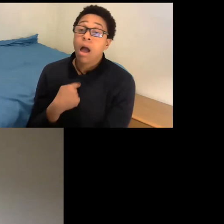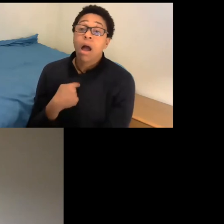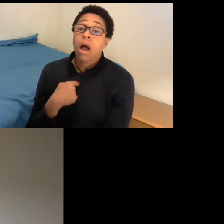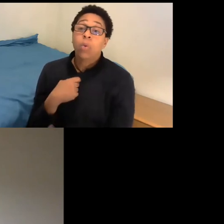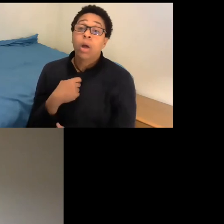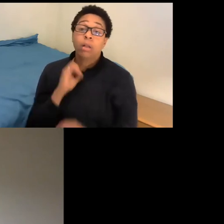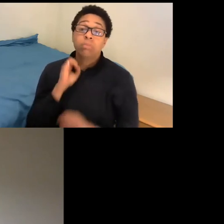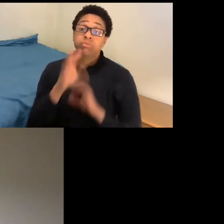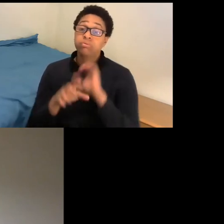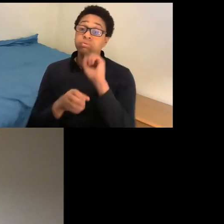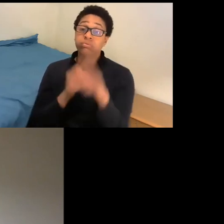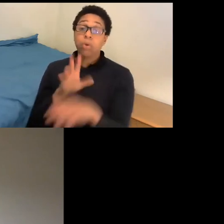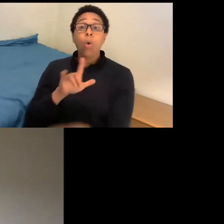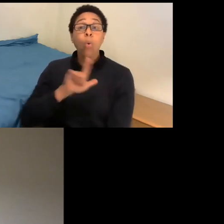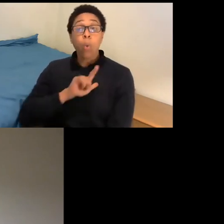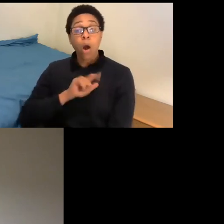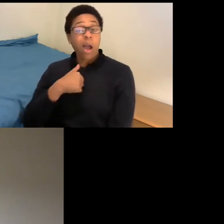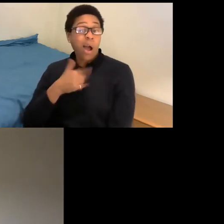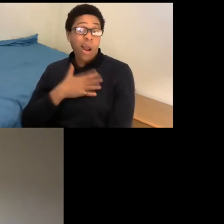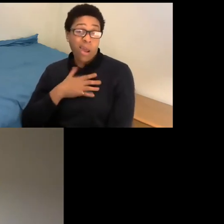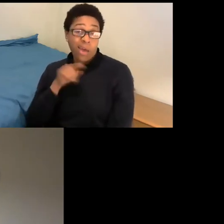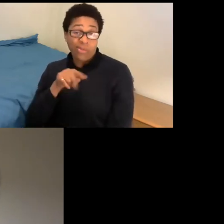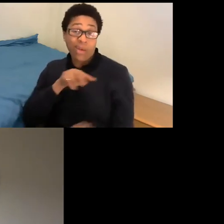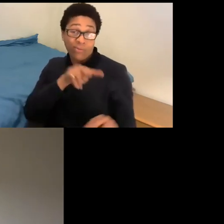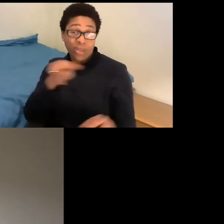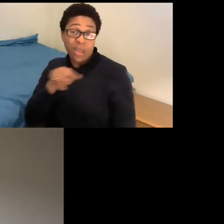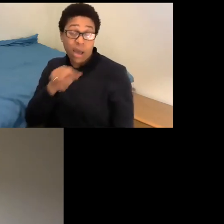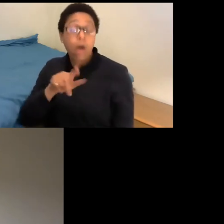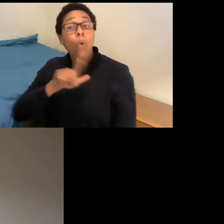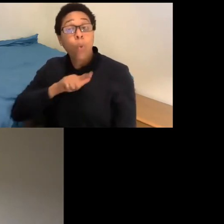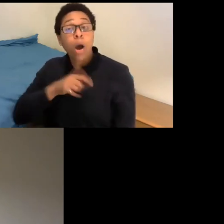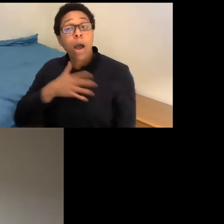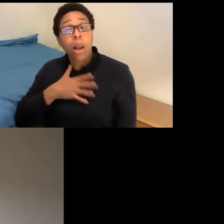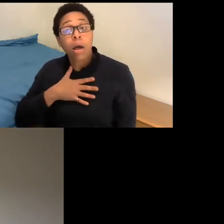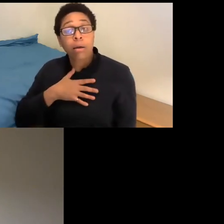liked that video so much and why I like Mona Haydar so much. I